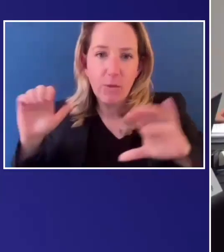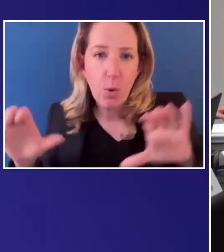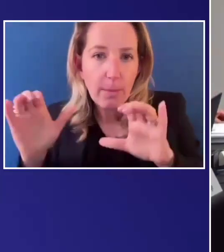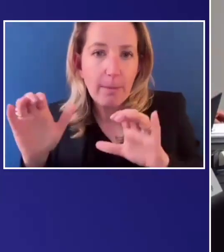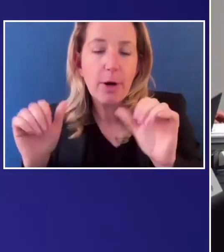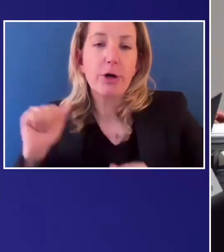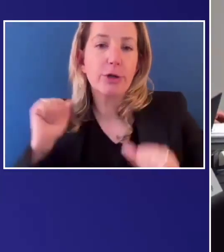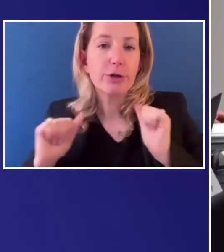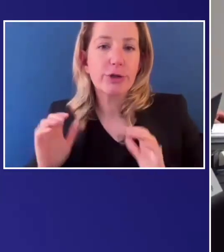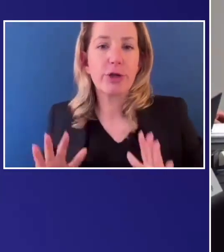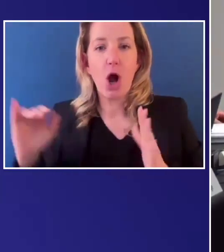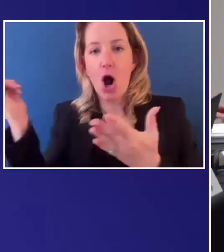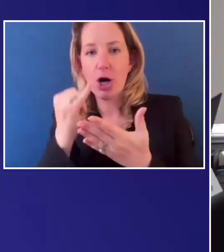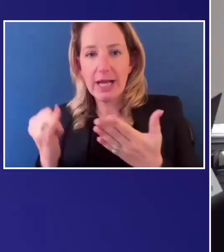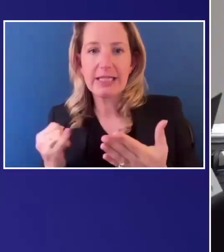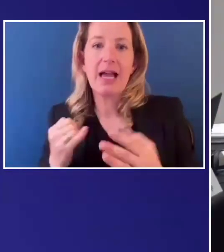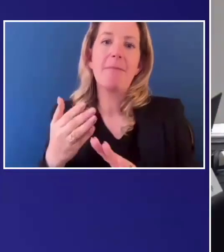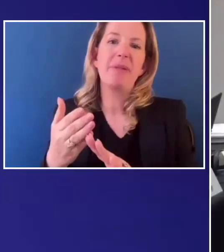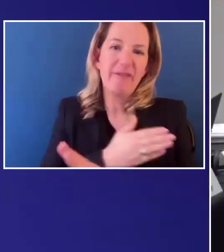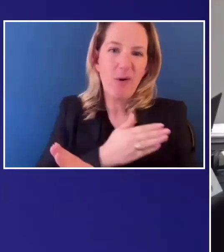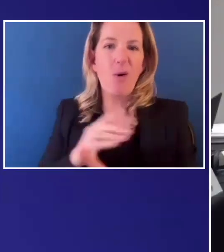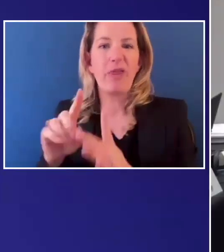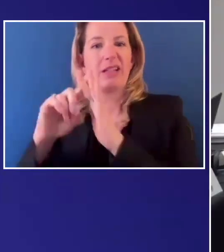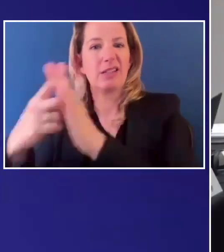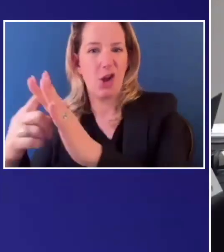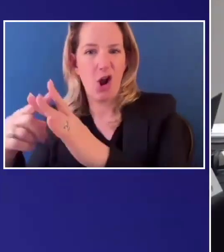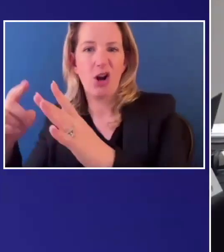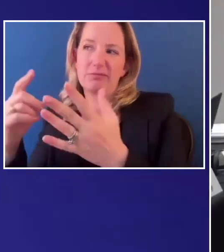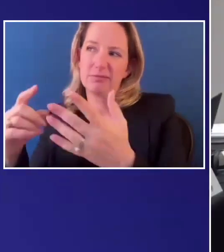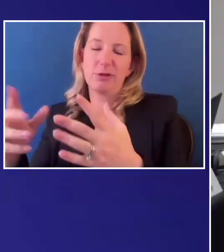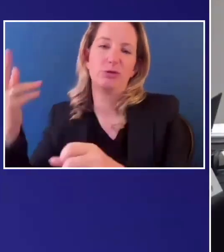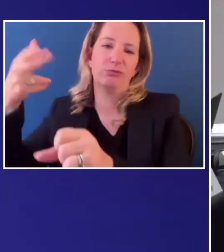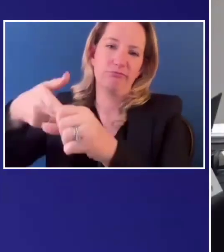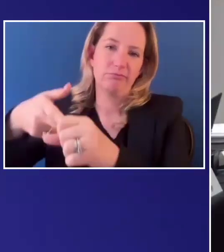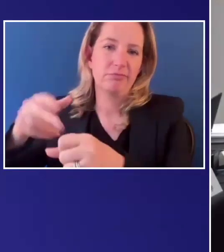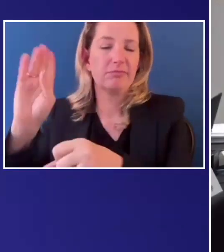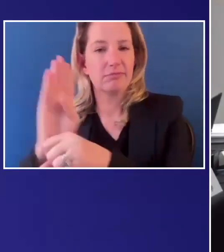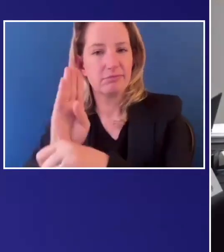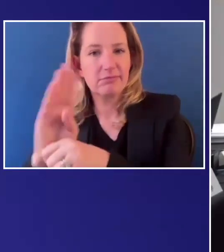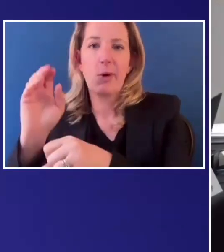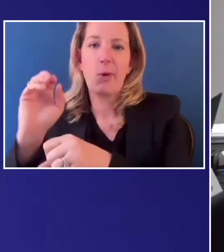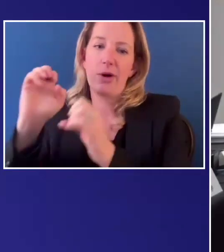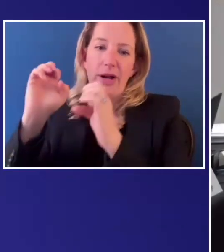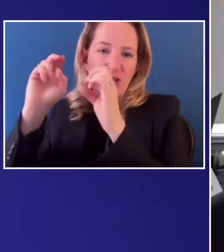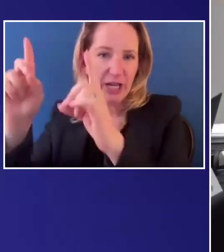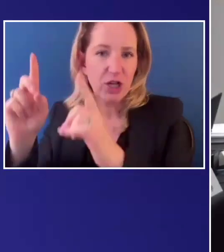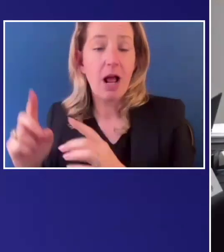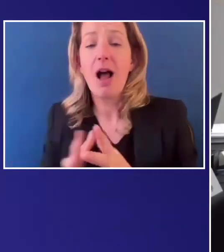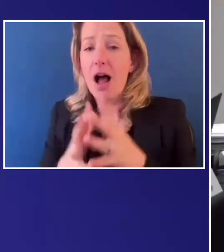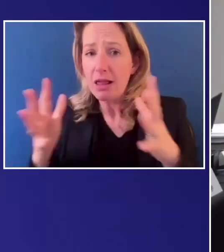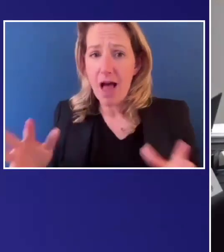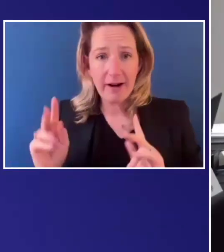into education or corporate work or other things like that. A lot of folks in that early phase are trying to do the gig work,